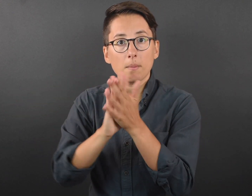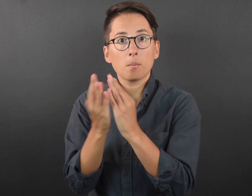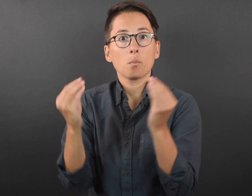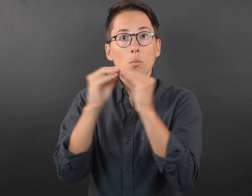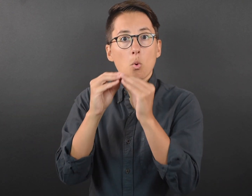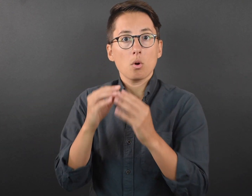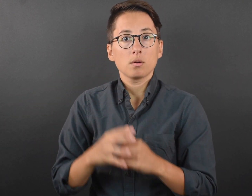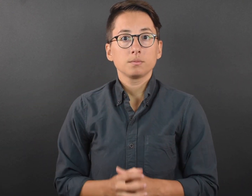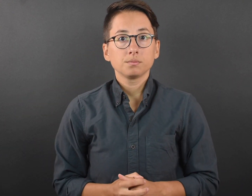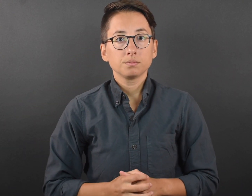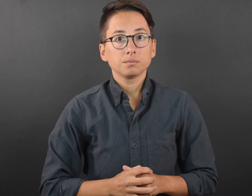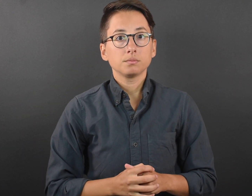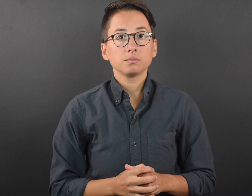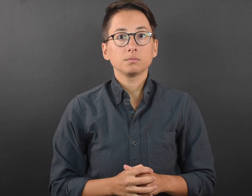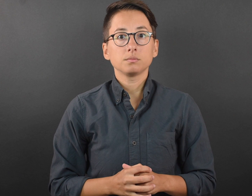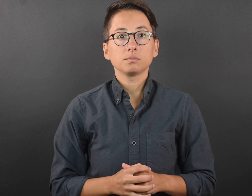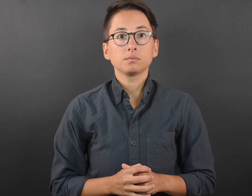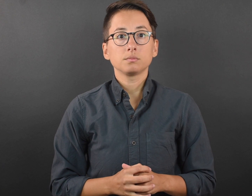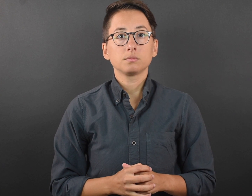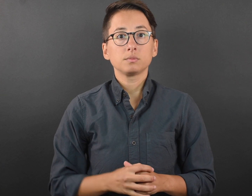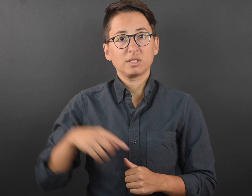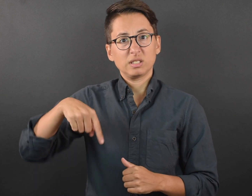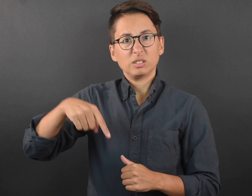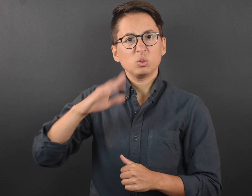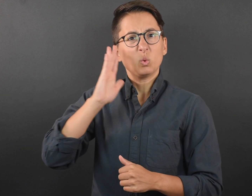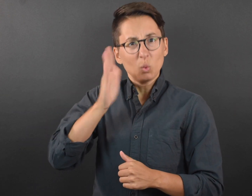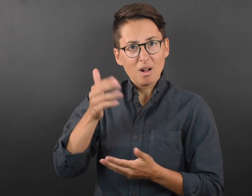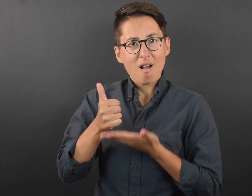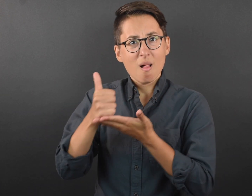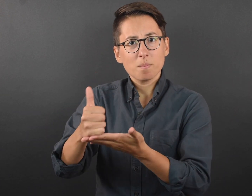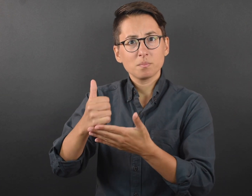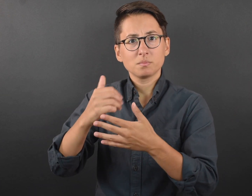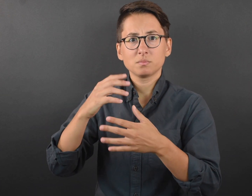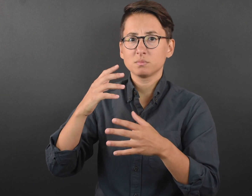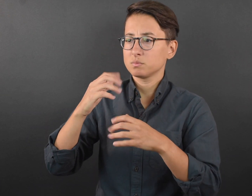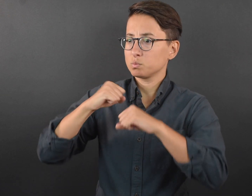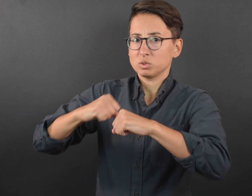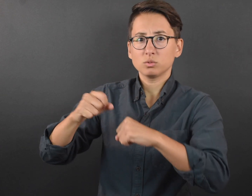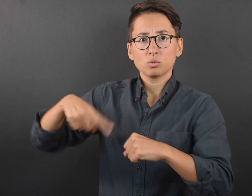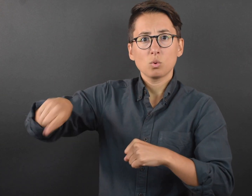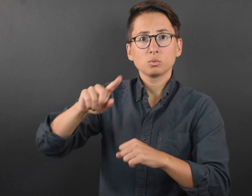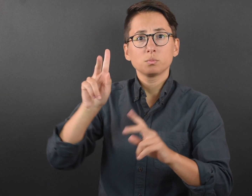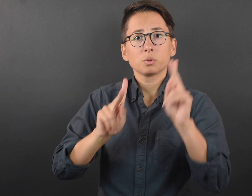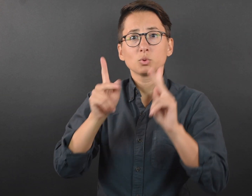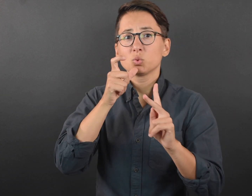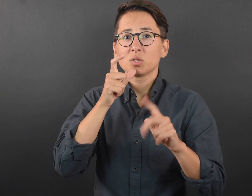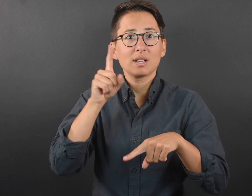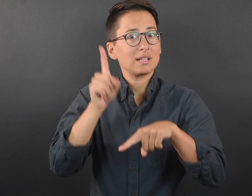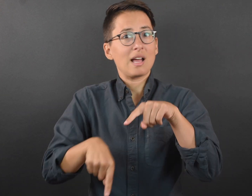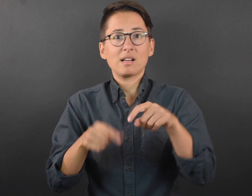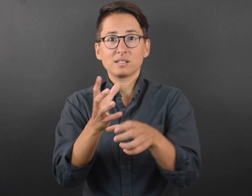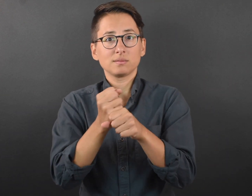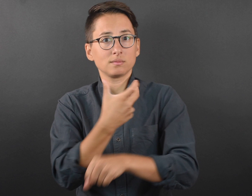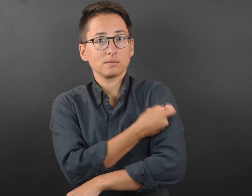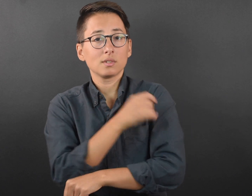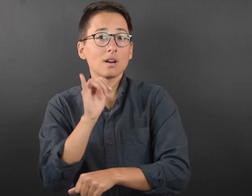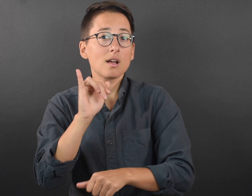more. This will also help protect those who are not able to get vaccinated,